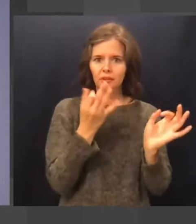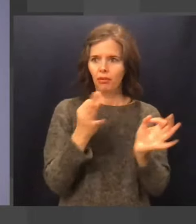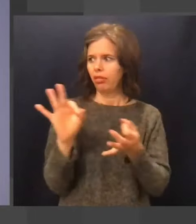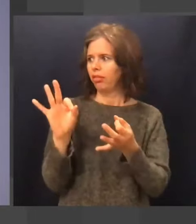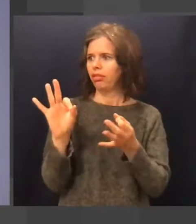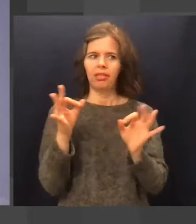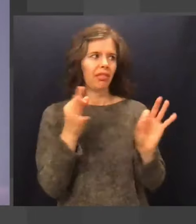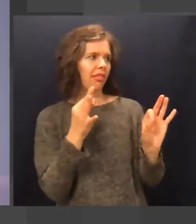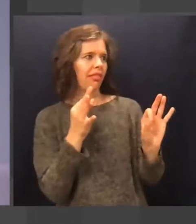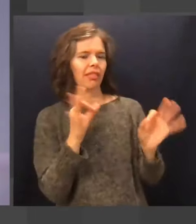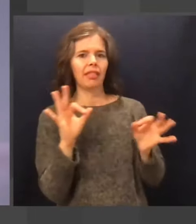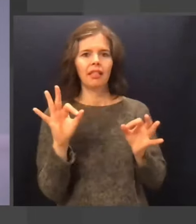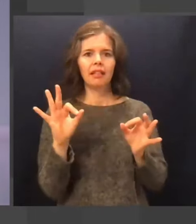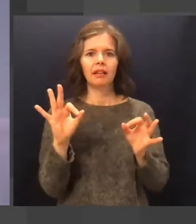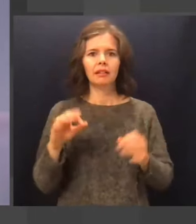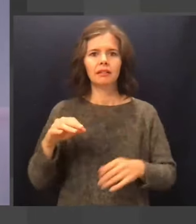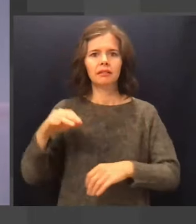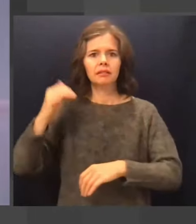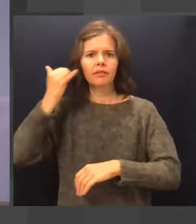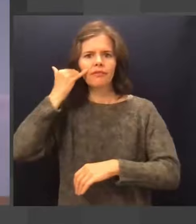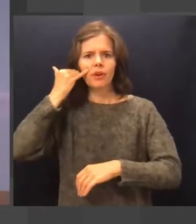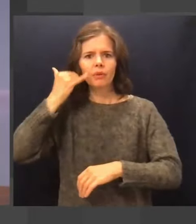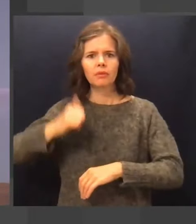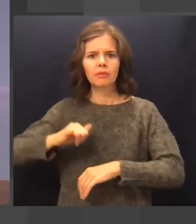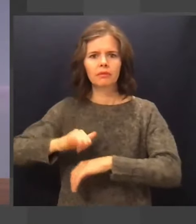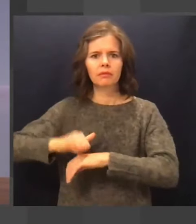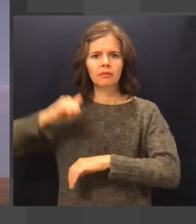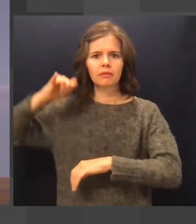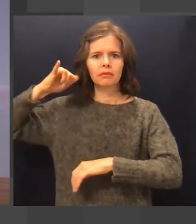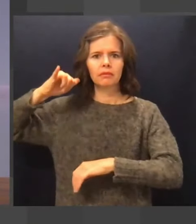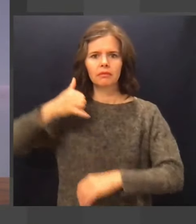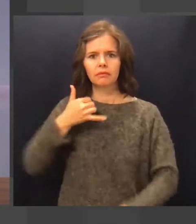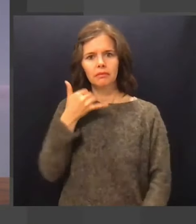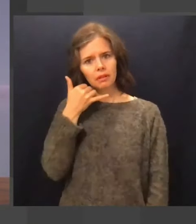SO SUSCEPTIBLE TO DISTRACTION. HOPEFULLY THAT WON'T HAPPEN TO